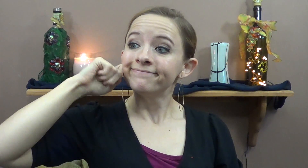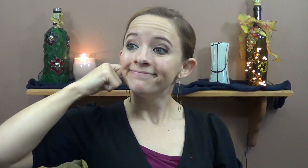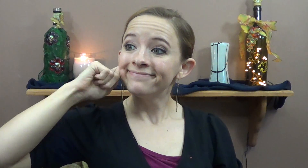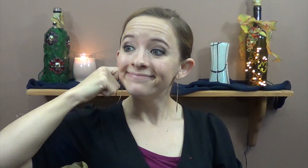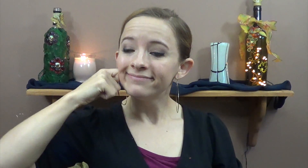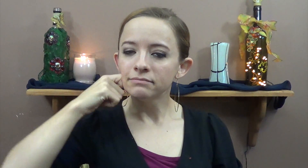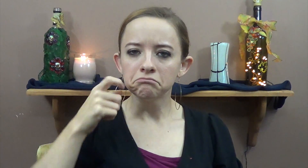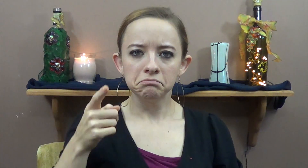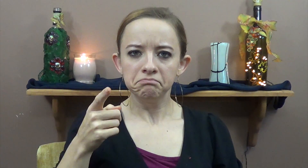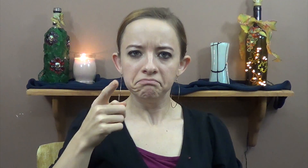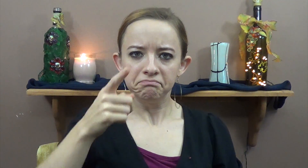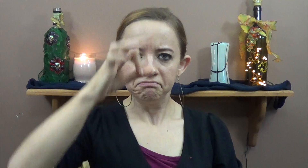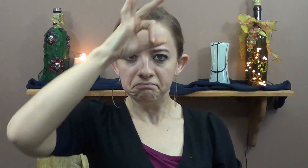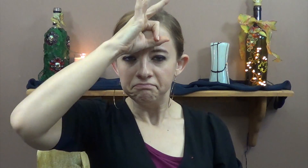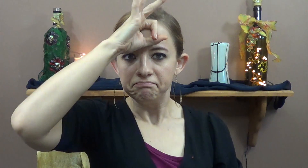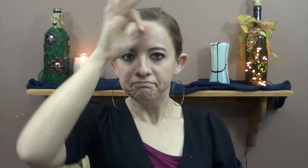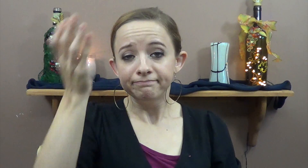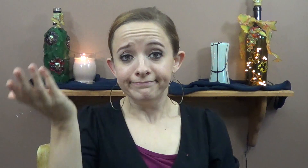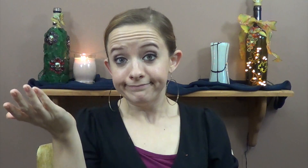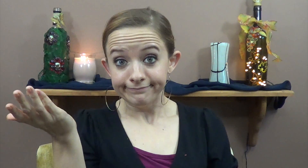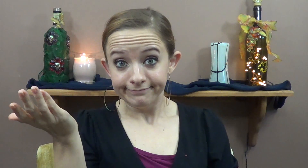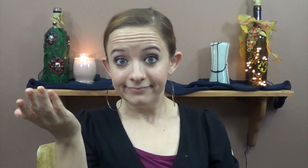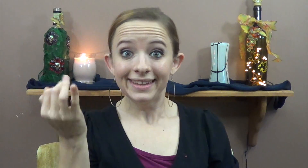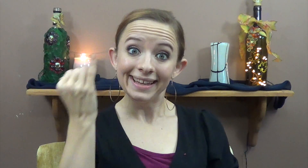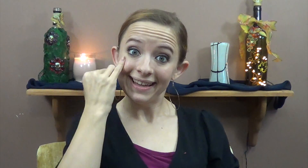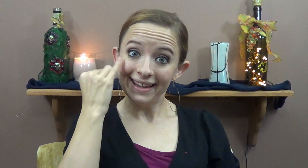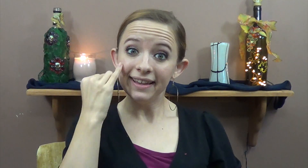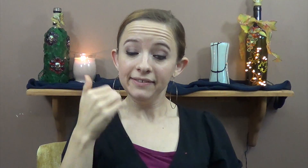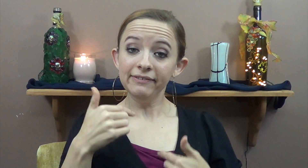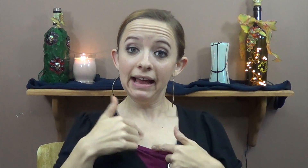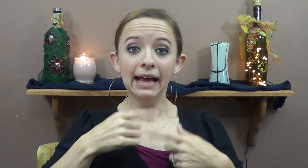sign language and I signed this. They probably wouldn't know what I'm talking about.